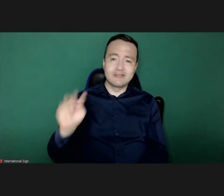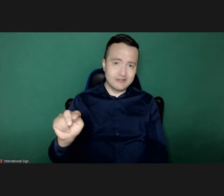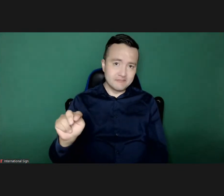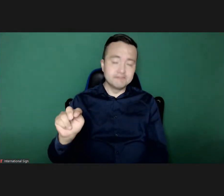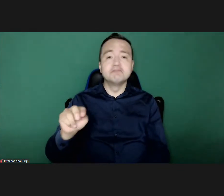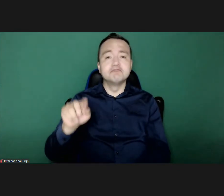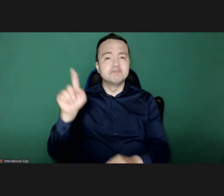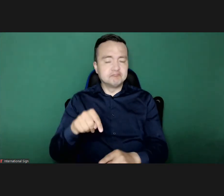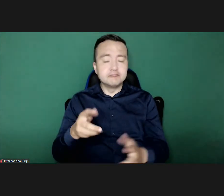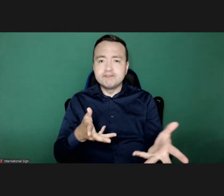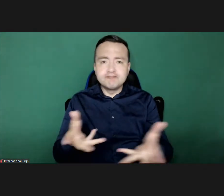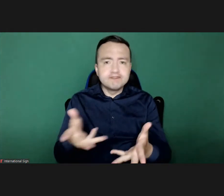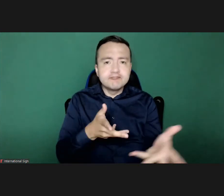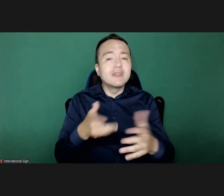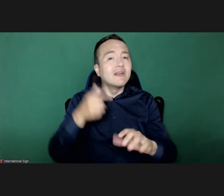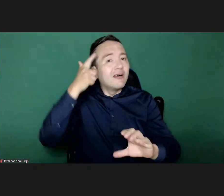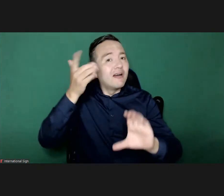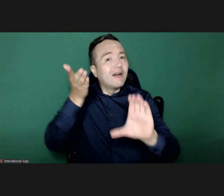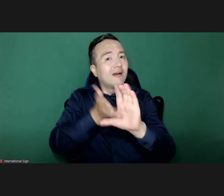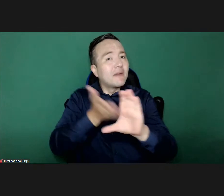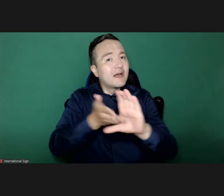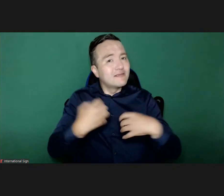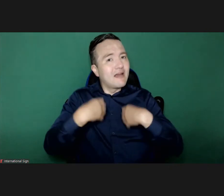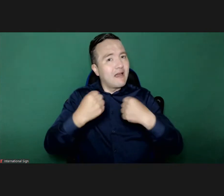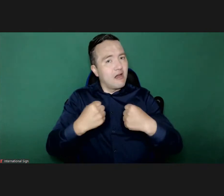longstanding and widespread nature of this pandemic,